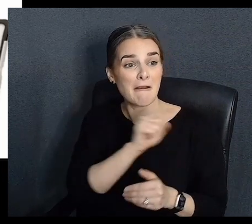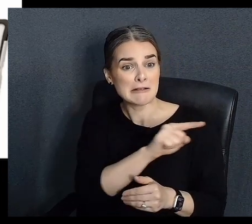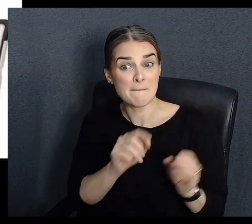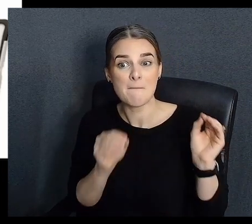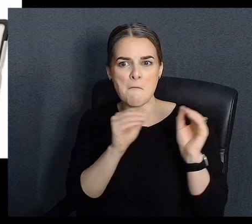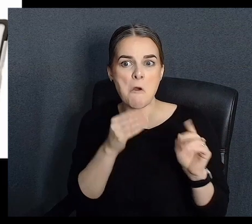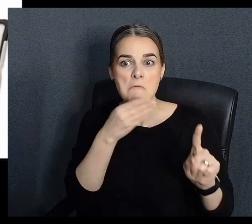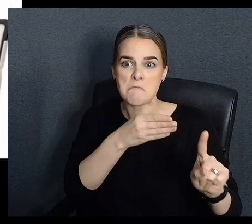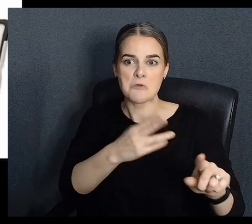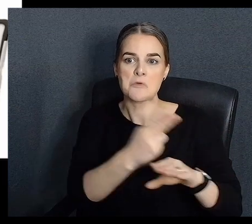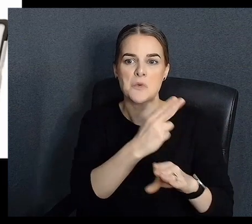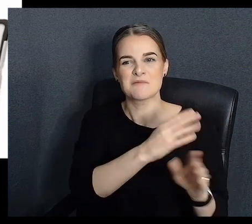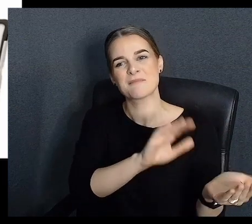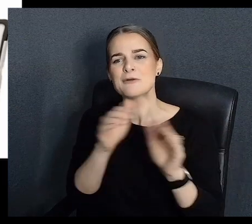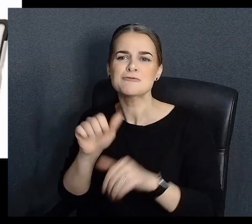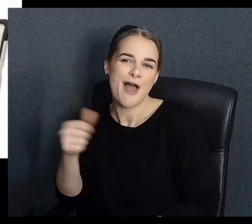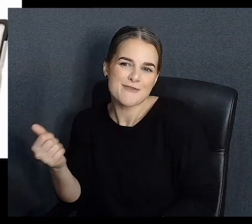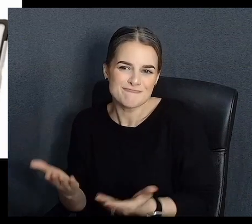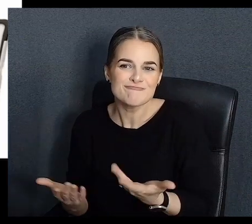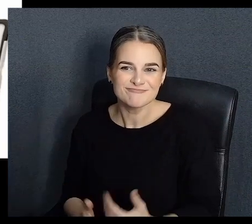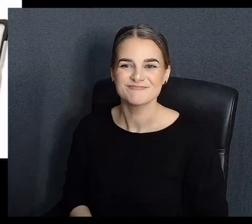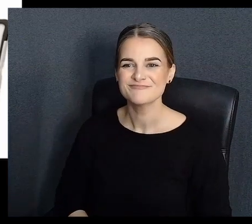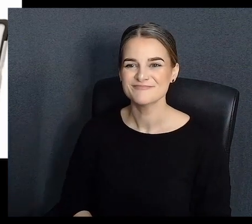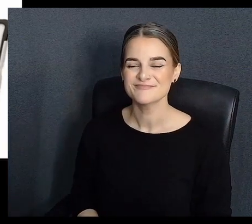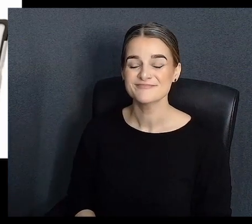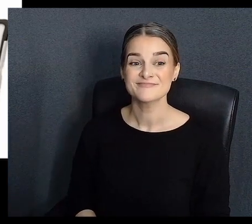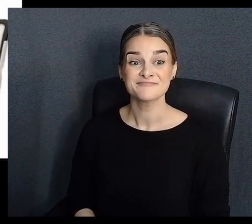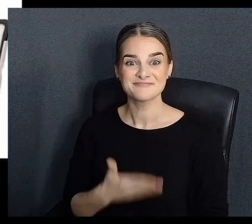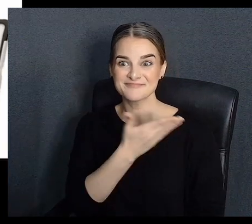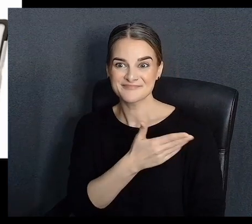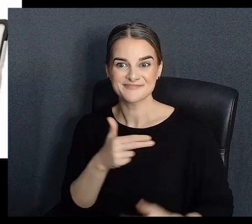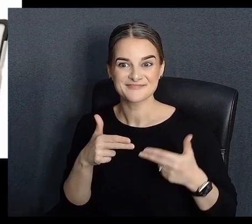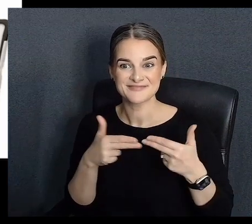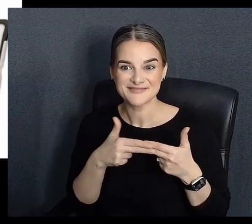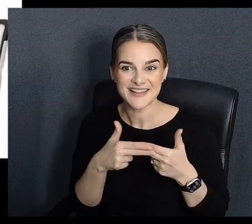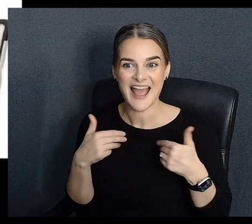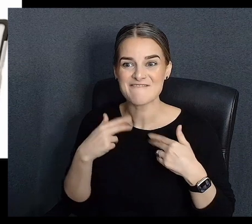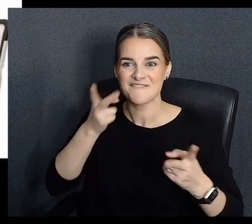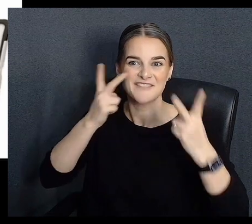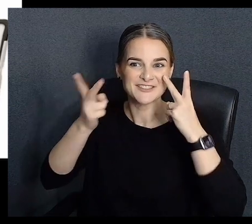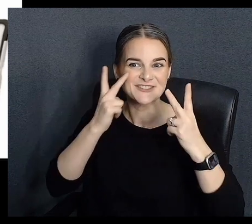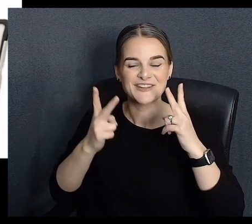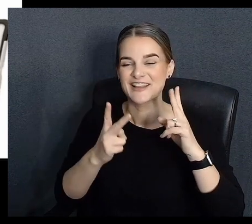On the slide we also have some visual examples of different types of systems.